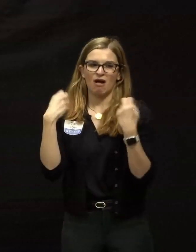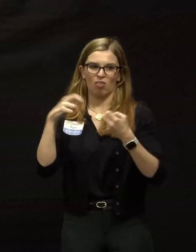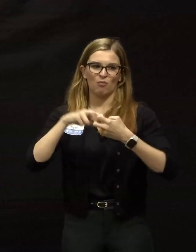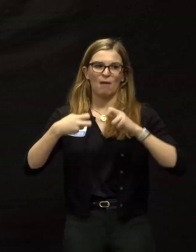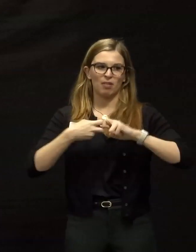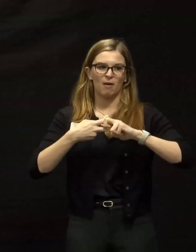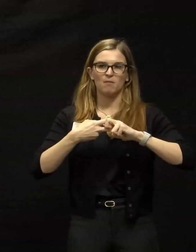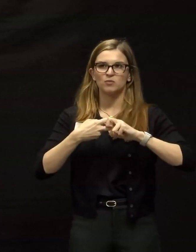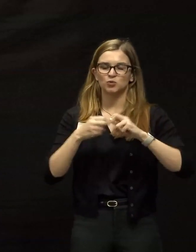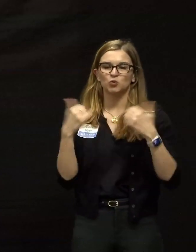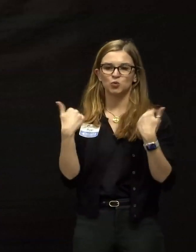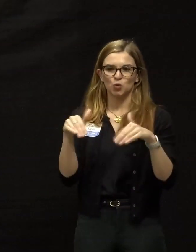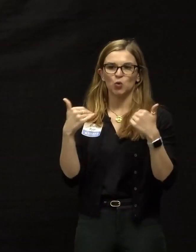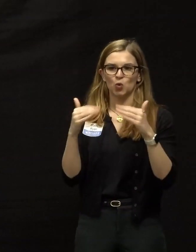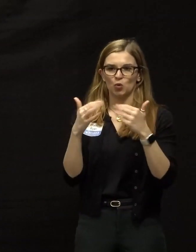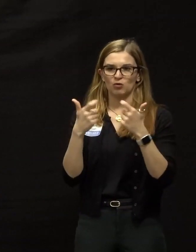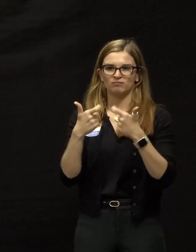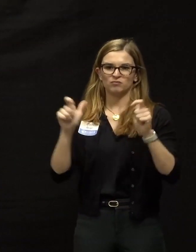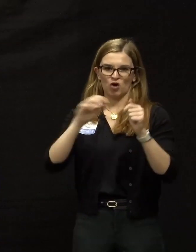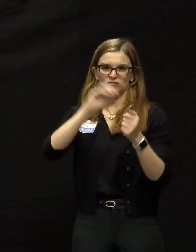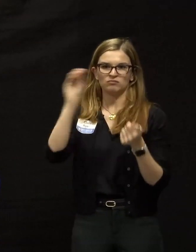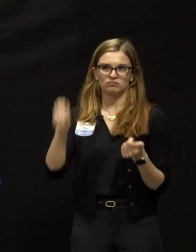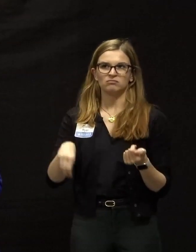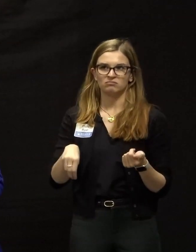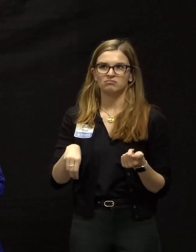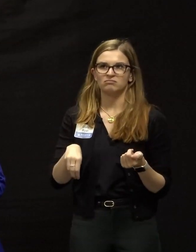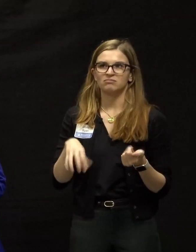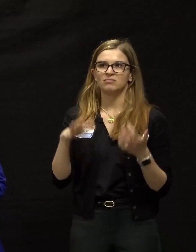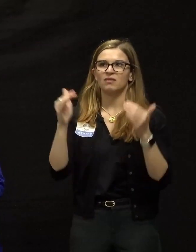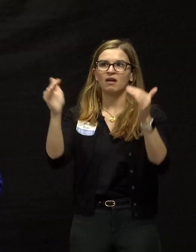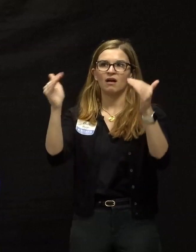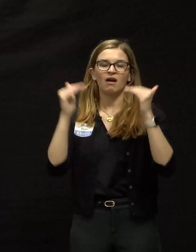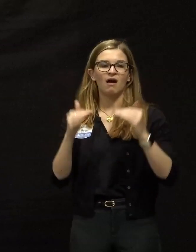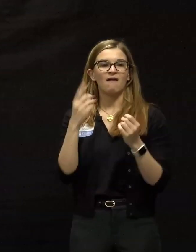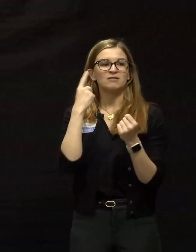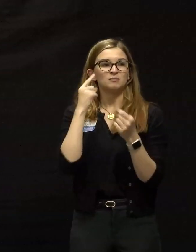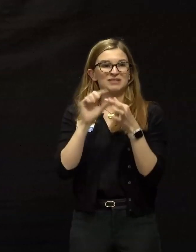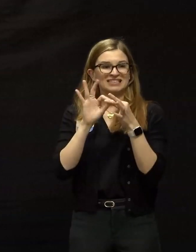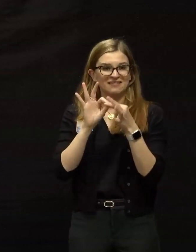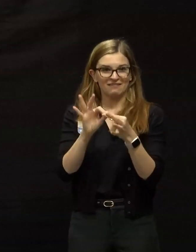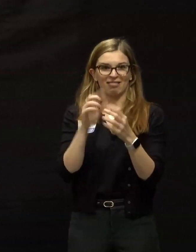to have one or more mental health problems. So that's a large percentage.